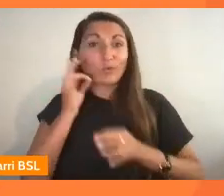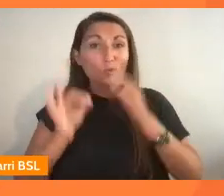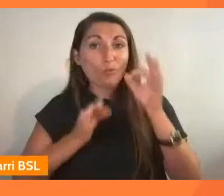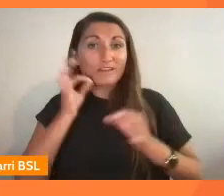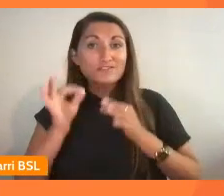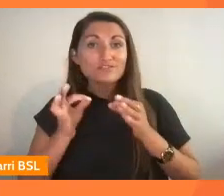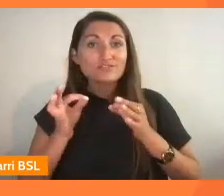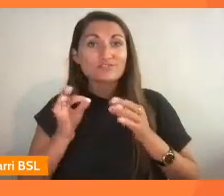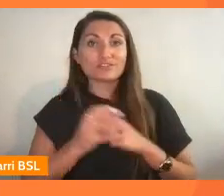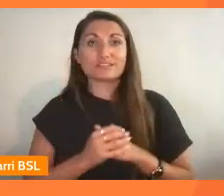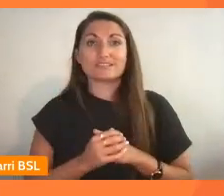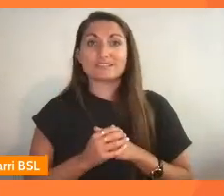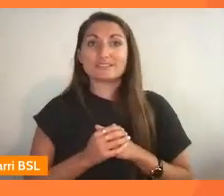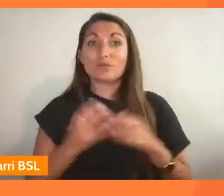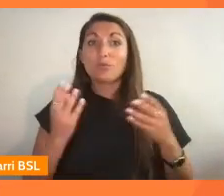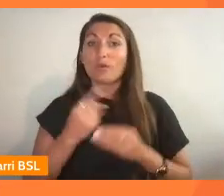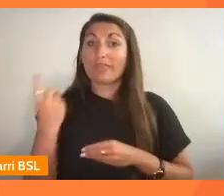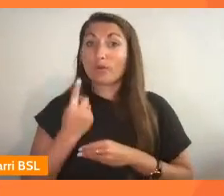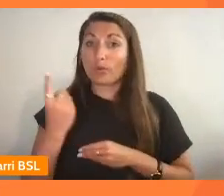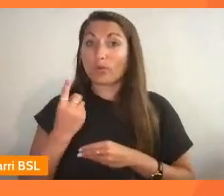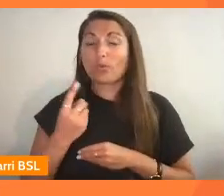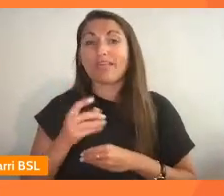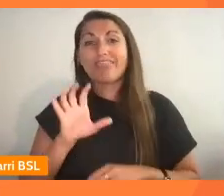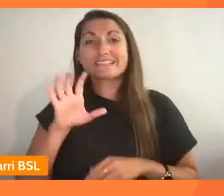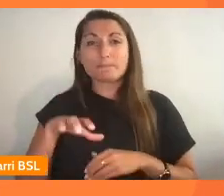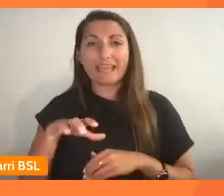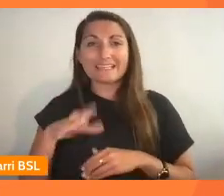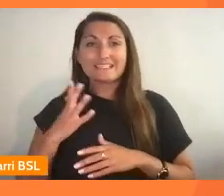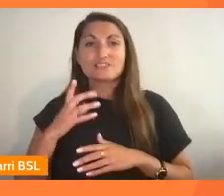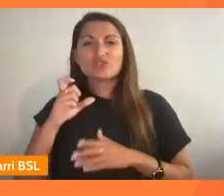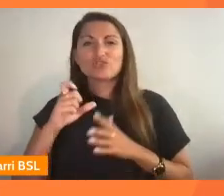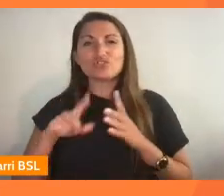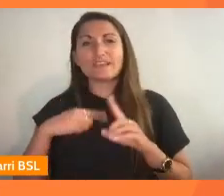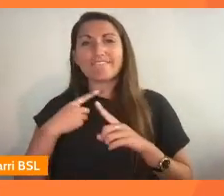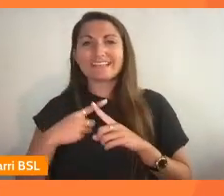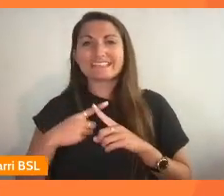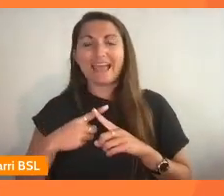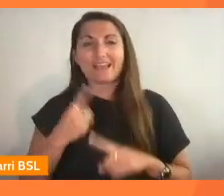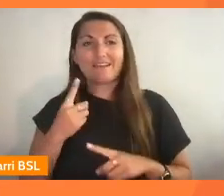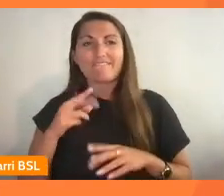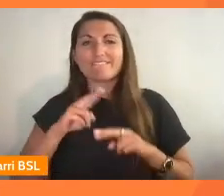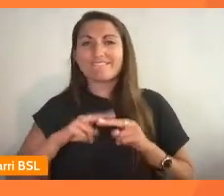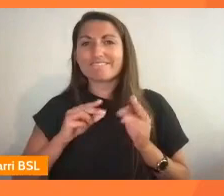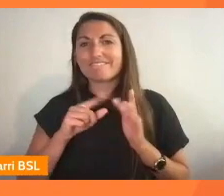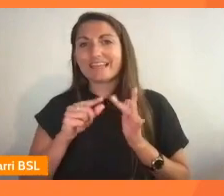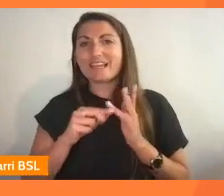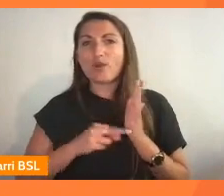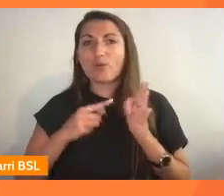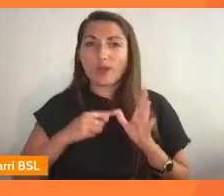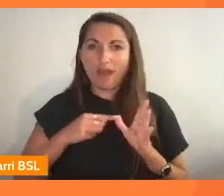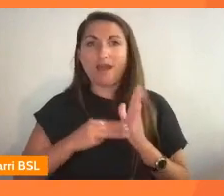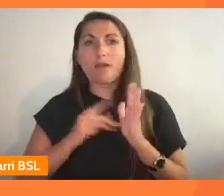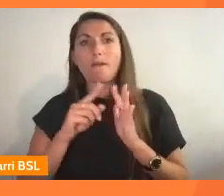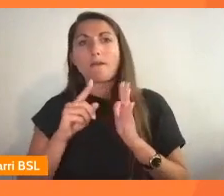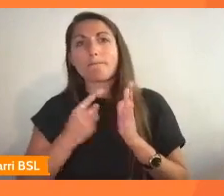We now have time for some questions with The Space's Chief Executive, Fiona Morris.